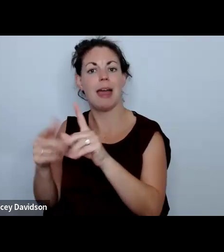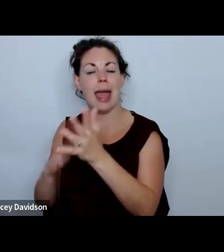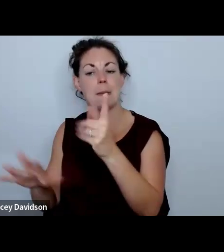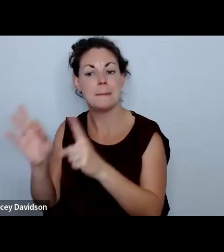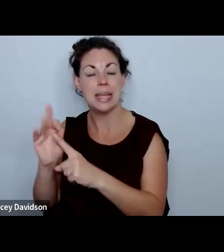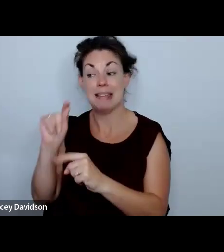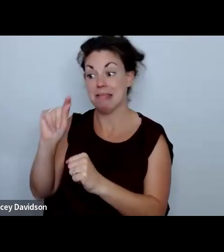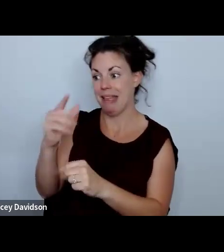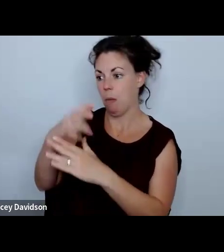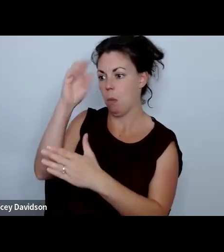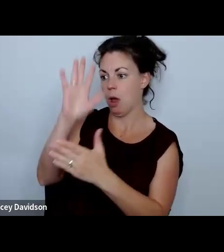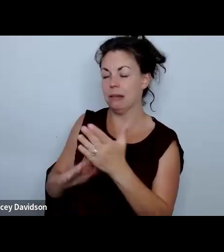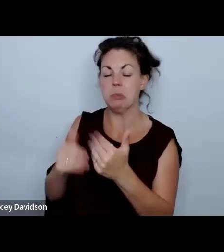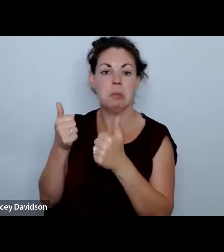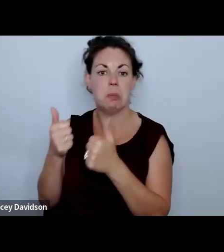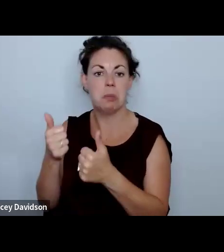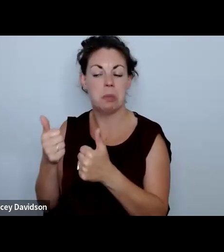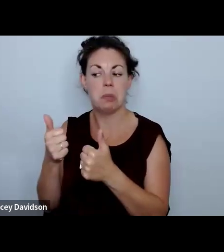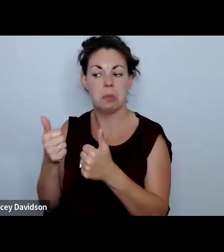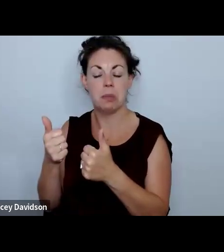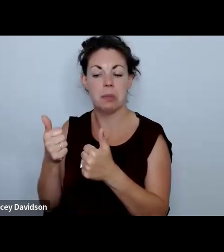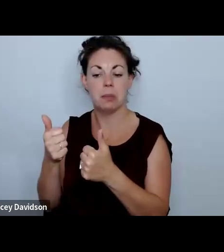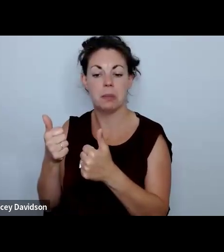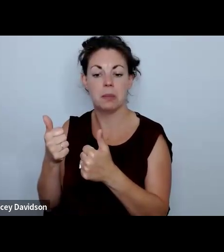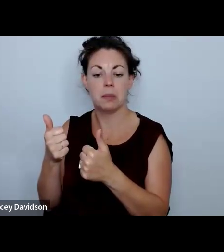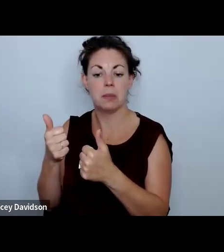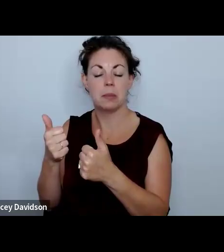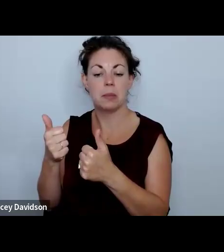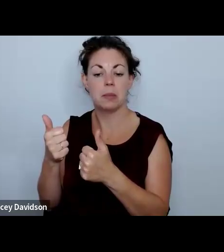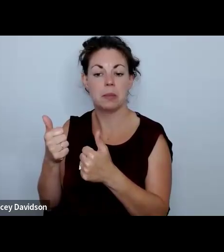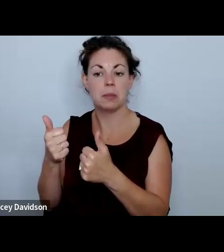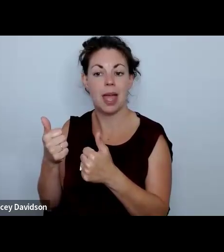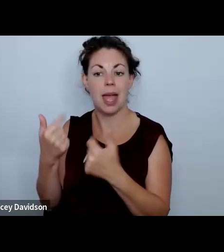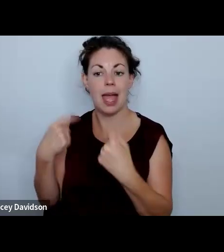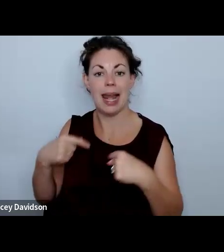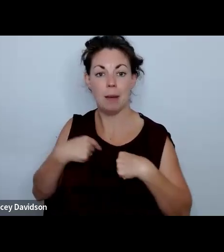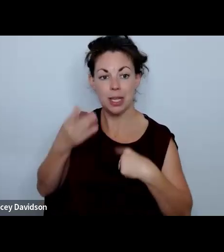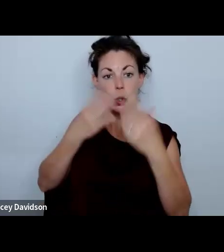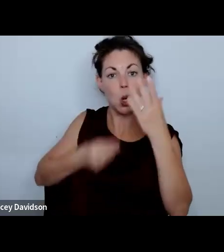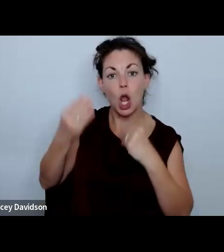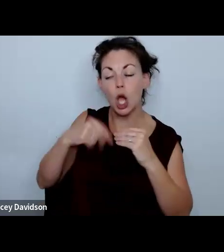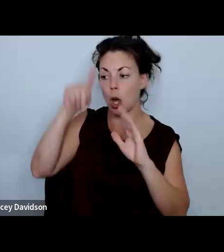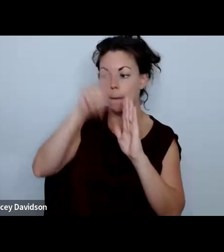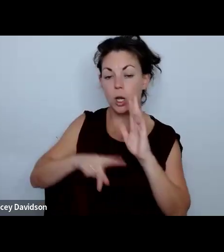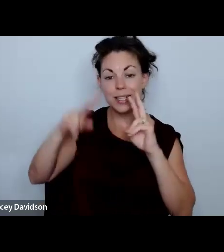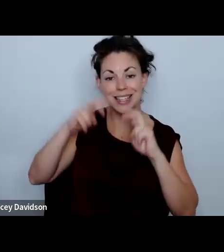Alongside my current role, I also am a member of the Office for Students Disability in